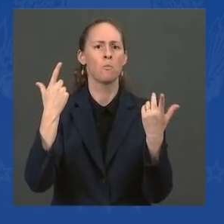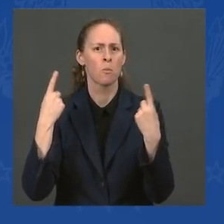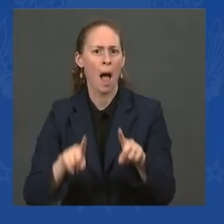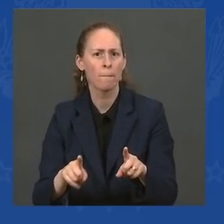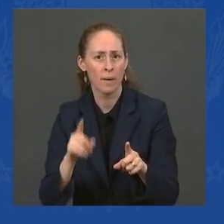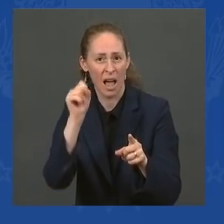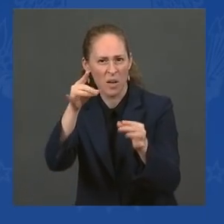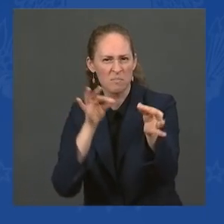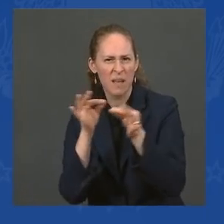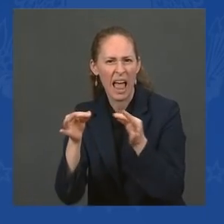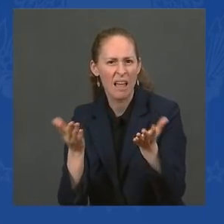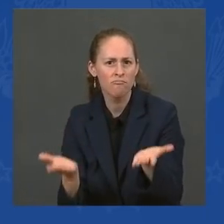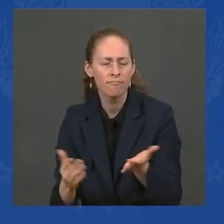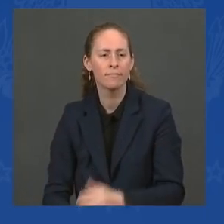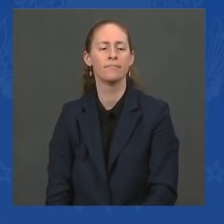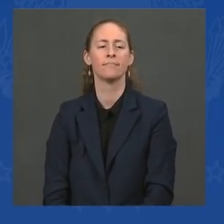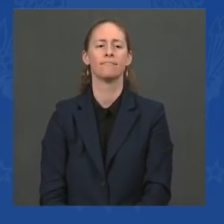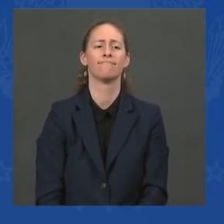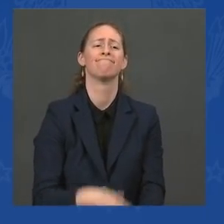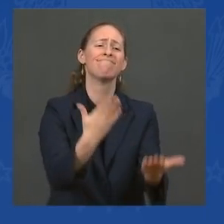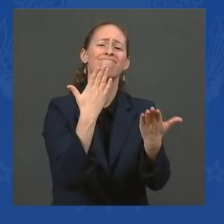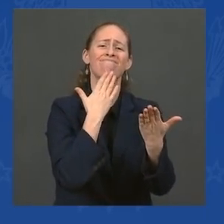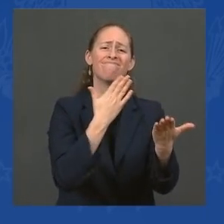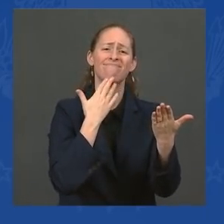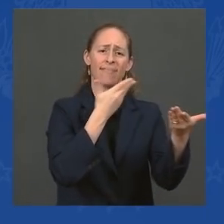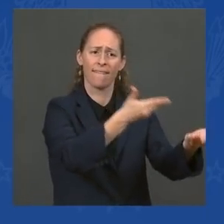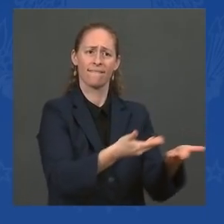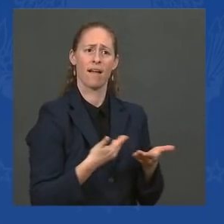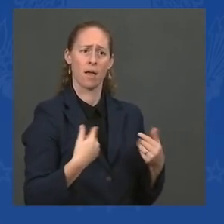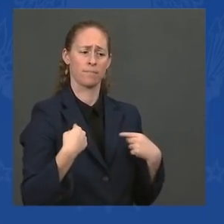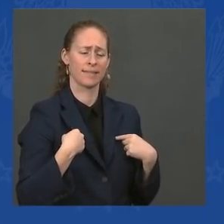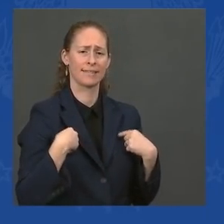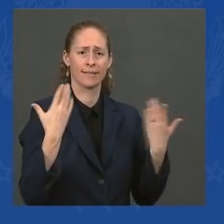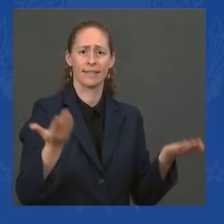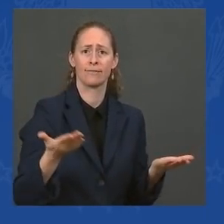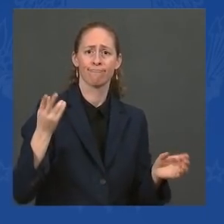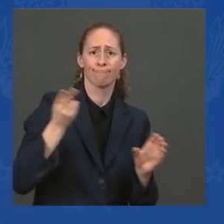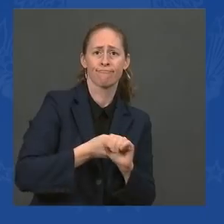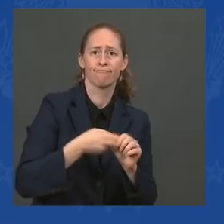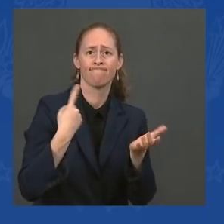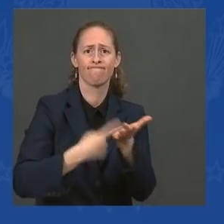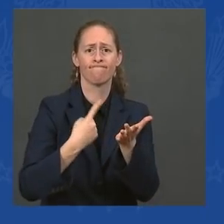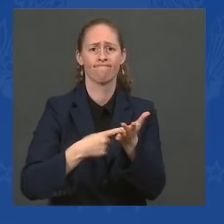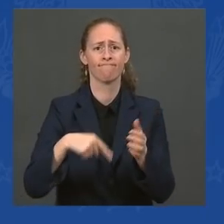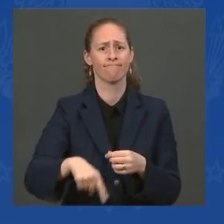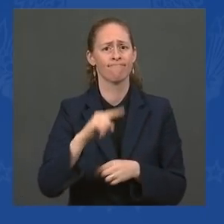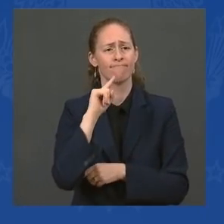for inviting us all to talk about this critical issue. As the head of the bank, I don't have insight